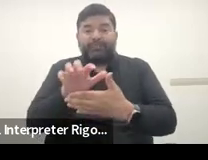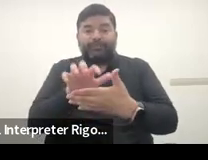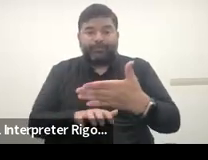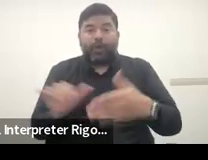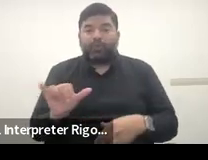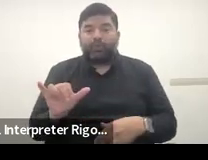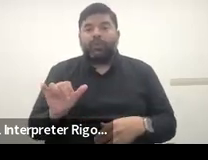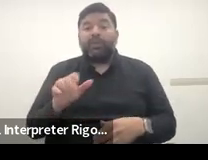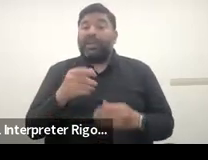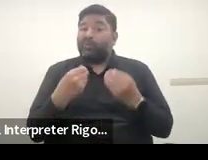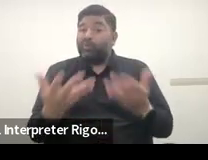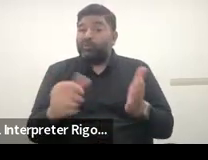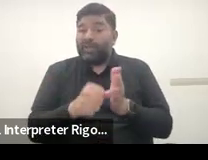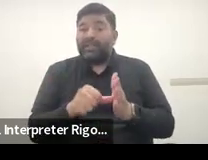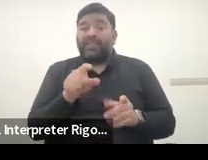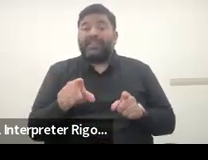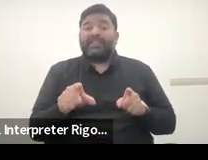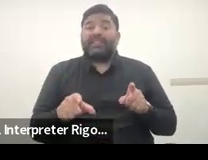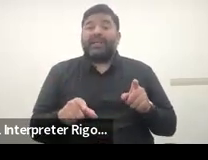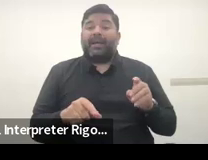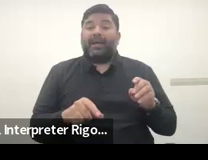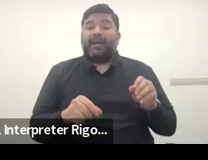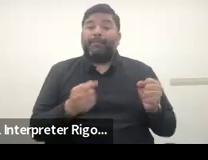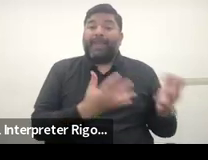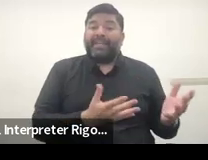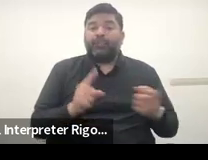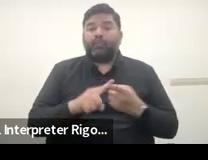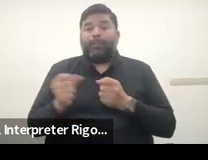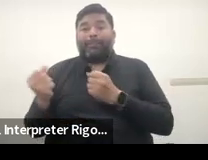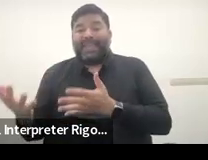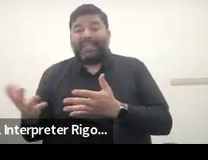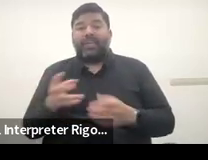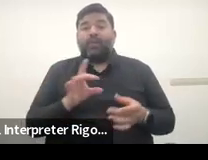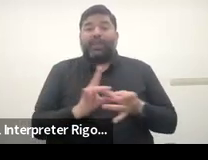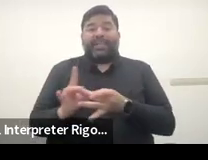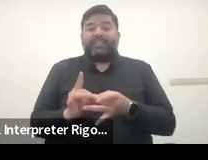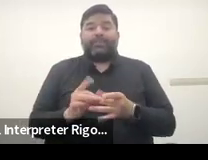this is a many-to-many relationship not one-to-one um so there's a little bit of complexity